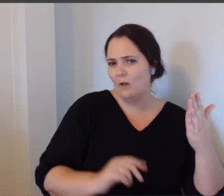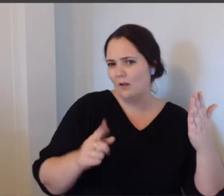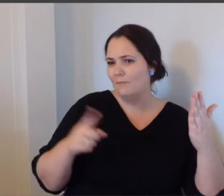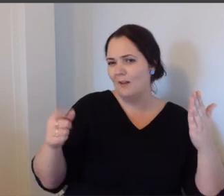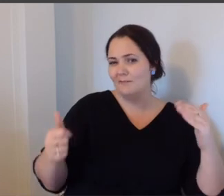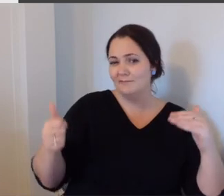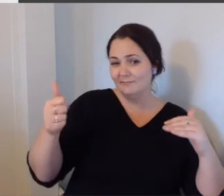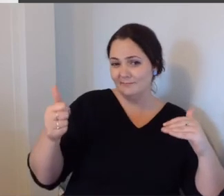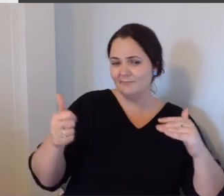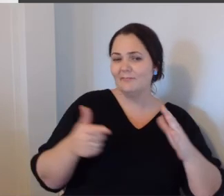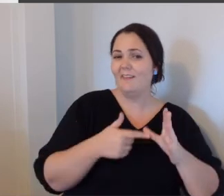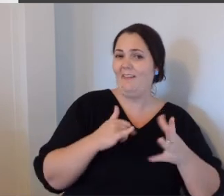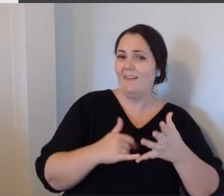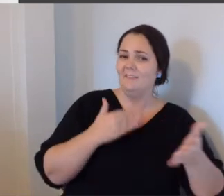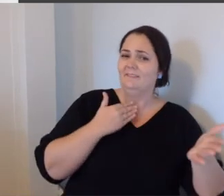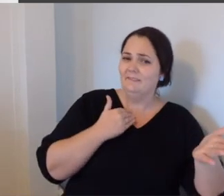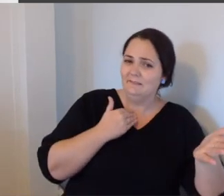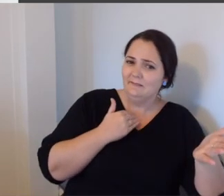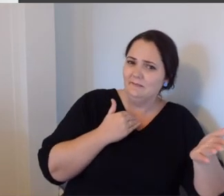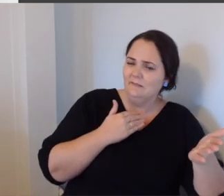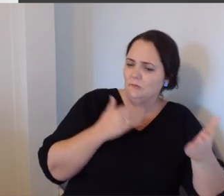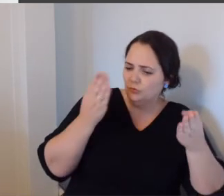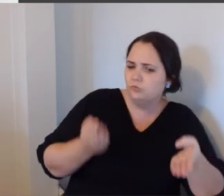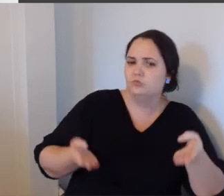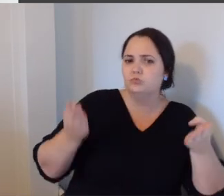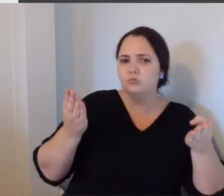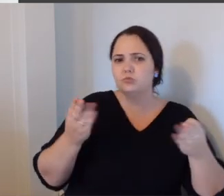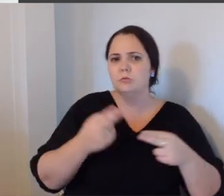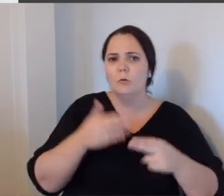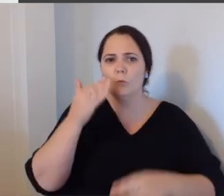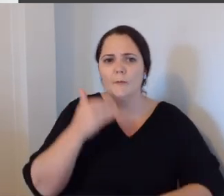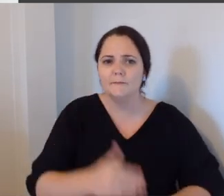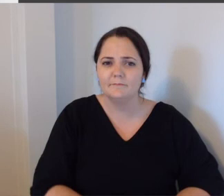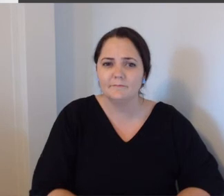I just want to touch now on how this gendering of genius has been taken up by contemporary artists